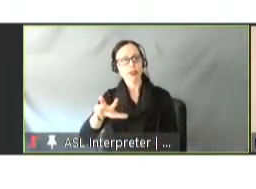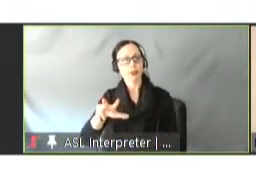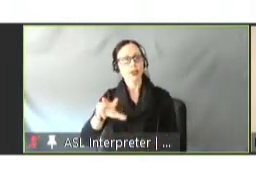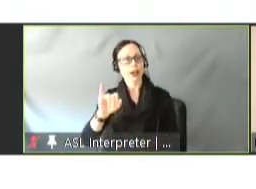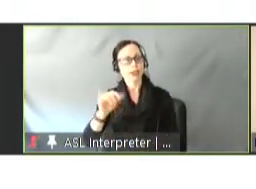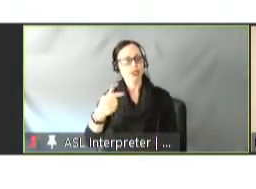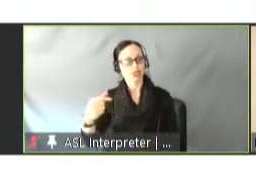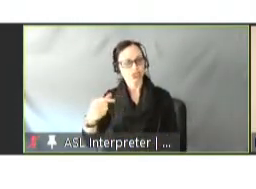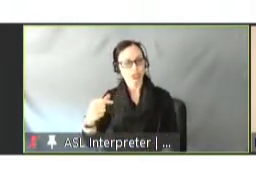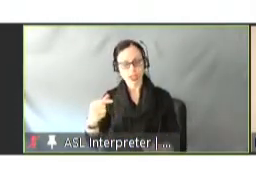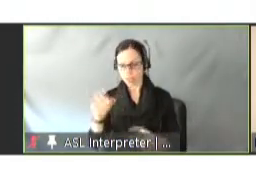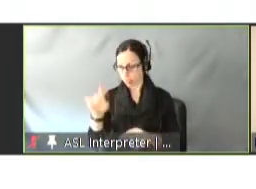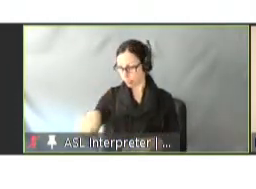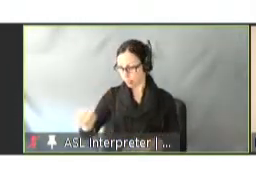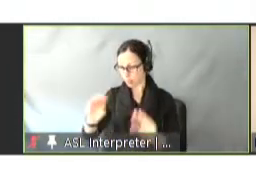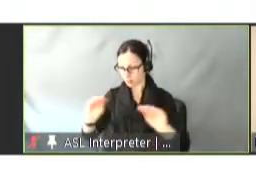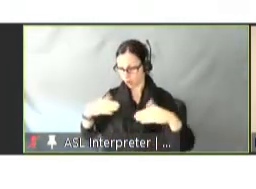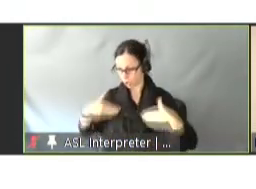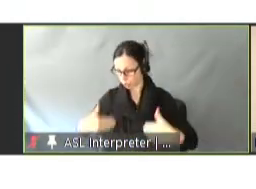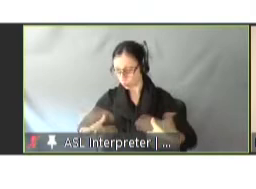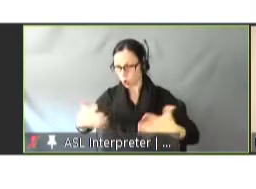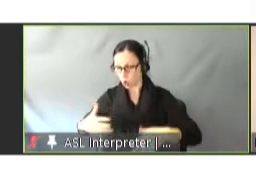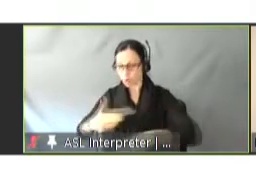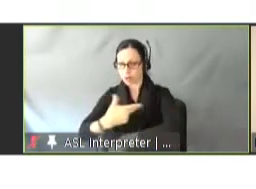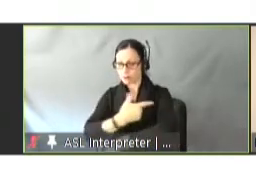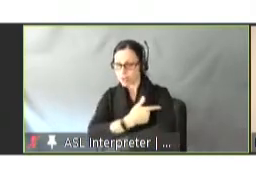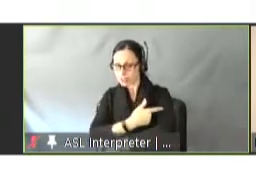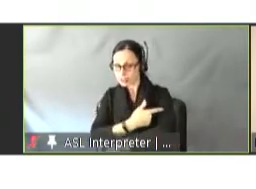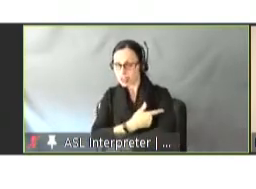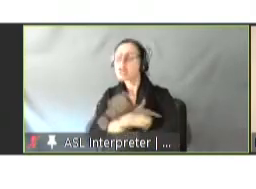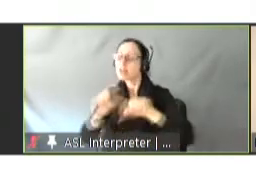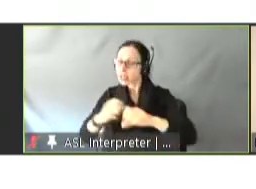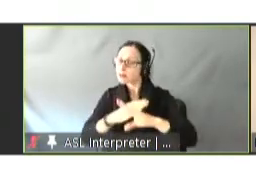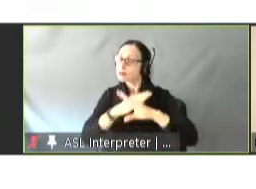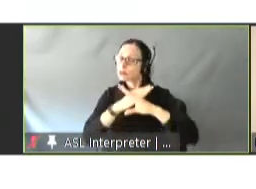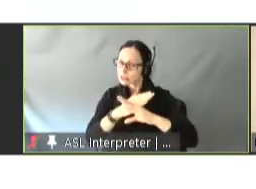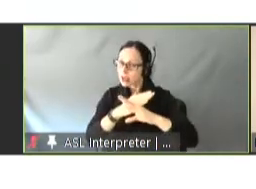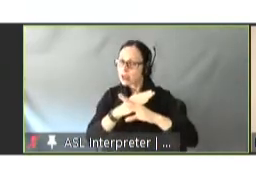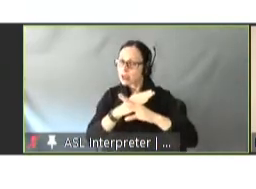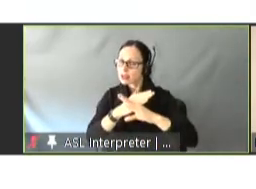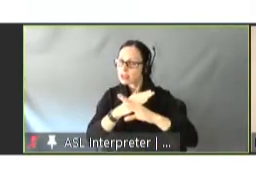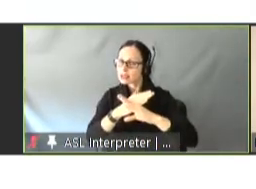primates that had been vaccinated was able to protect these hamsters from losing weight.